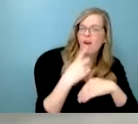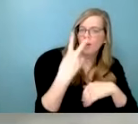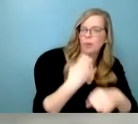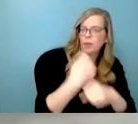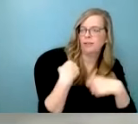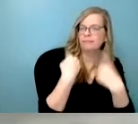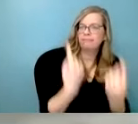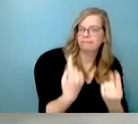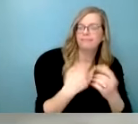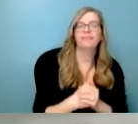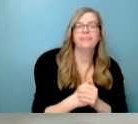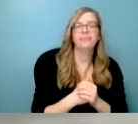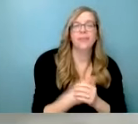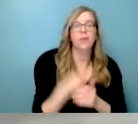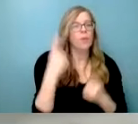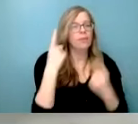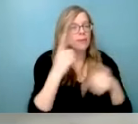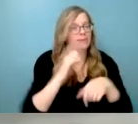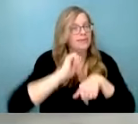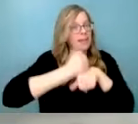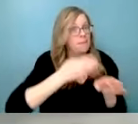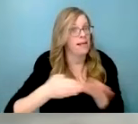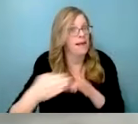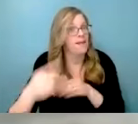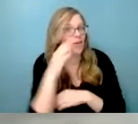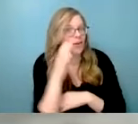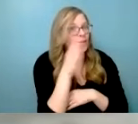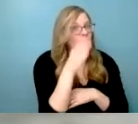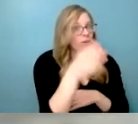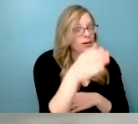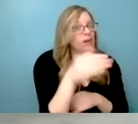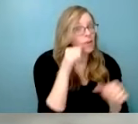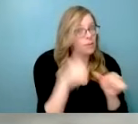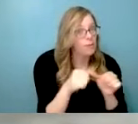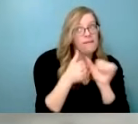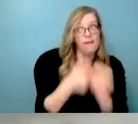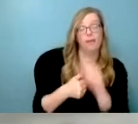set future priorities including compliance with requirements under accessibility standards